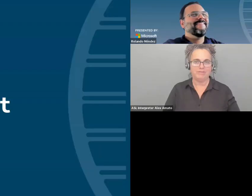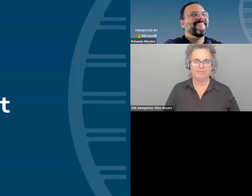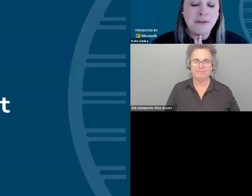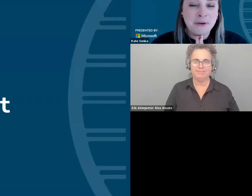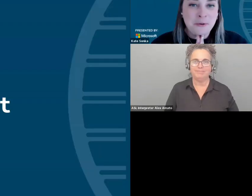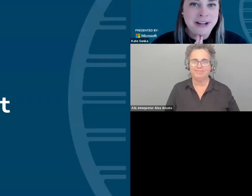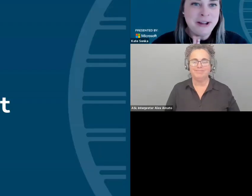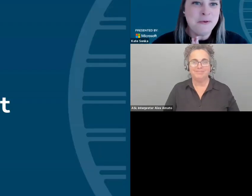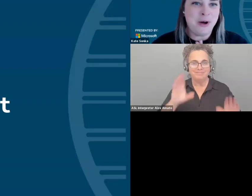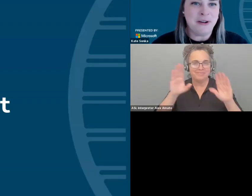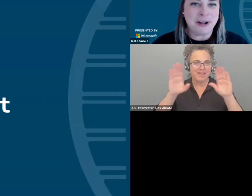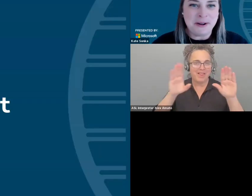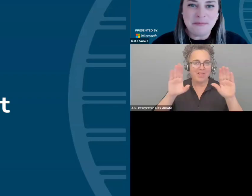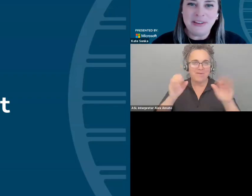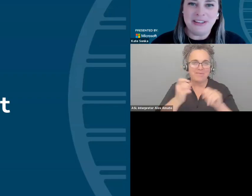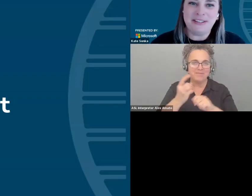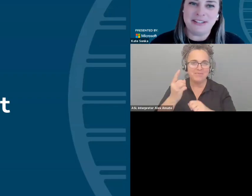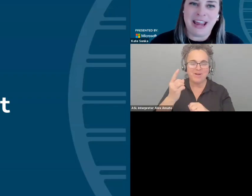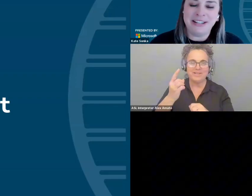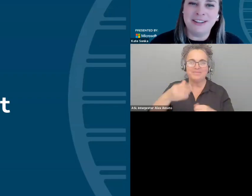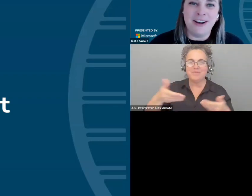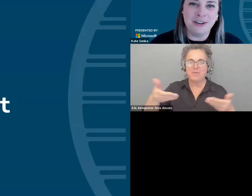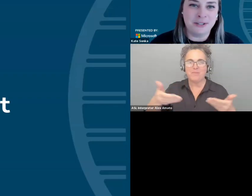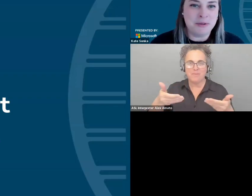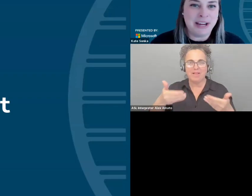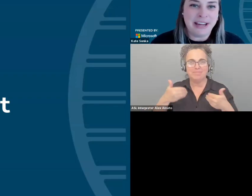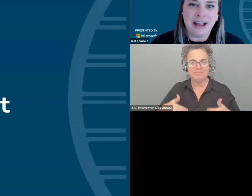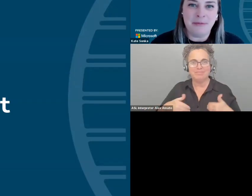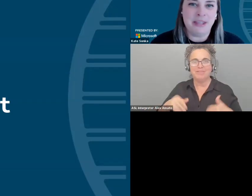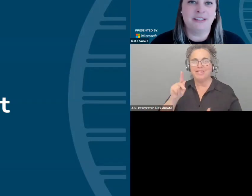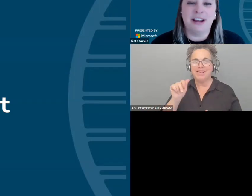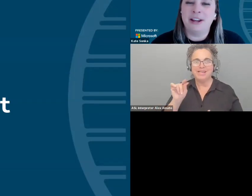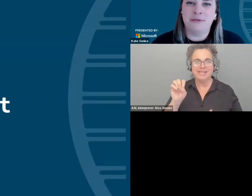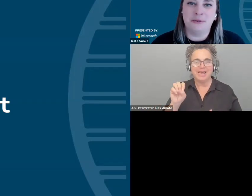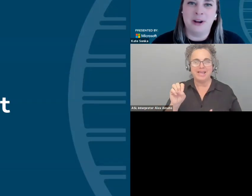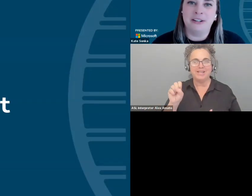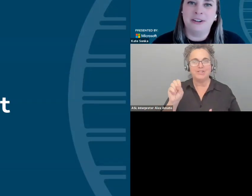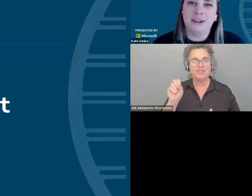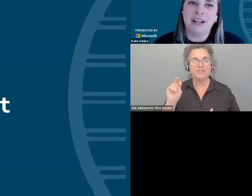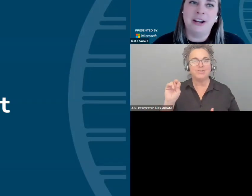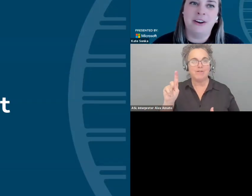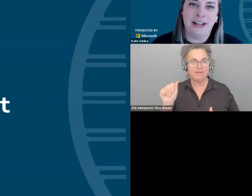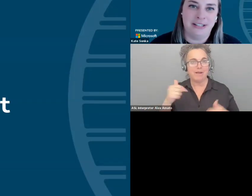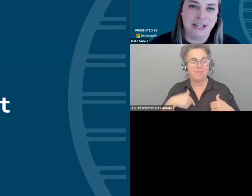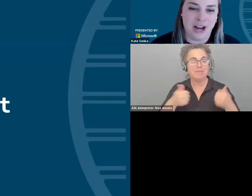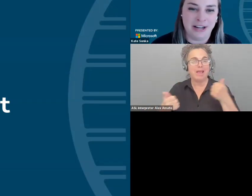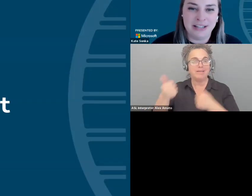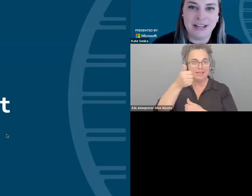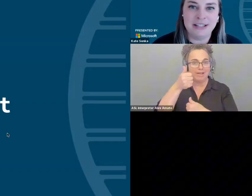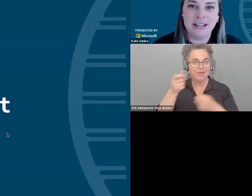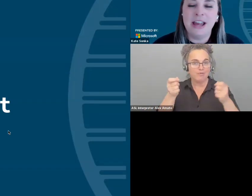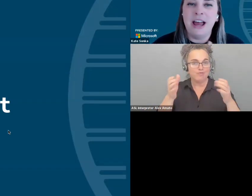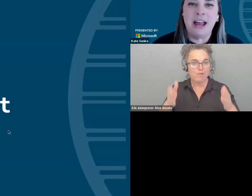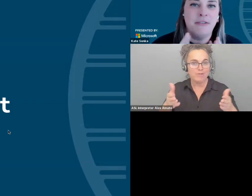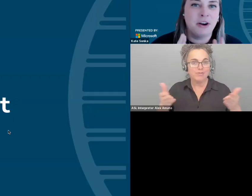Hello everyone. Welcome. This is Kate Sanka speaking. I'm the executive director here at Teach Access.